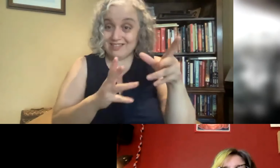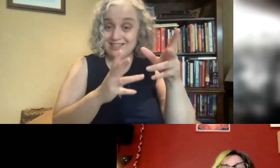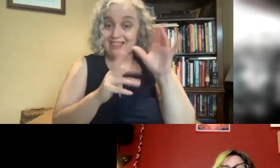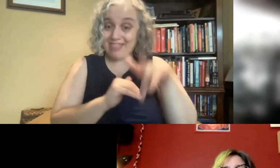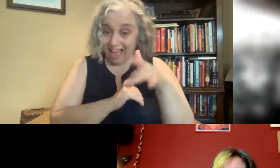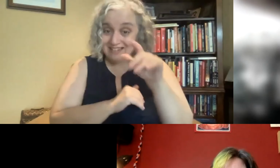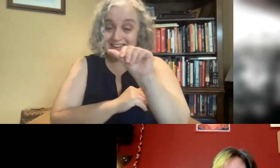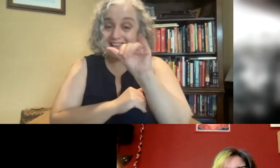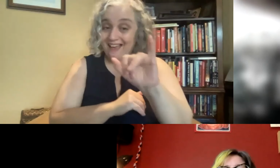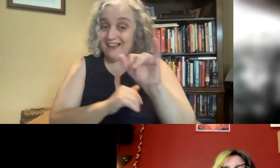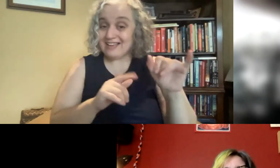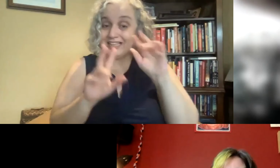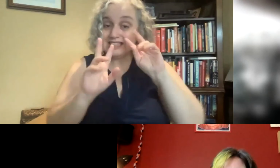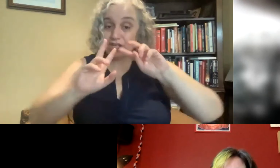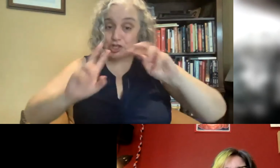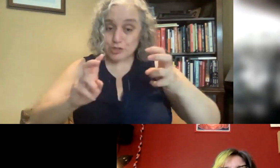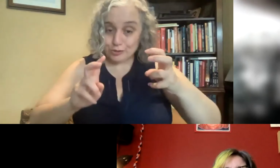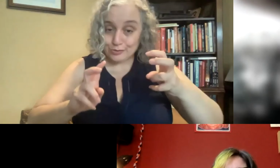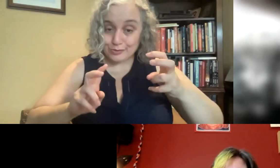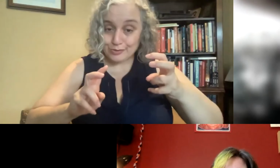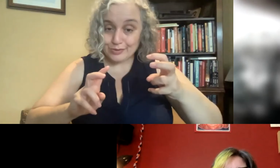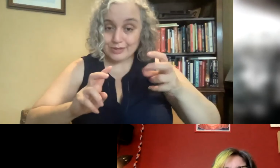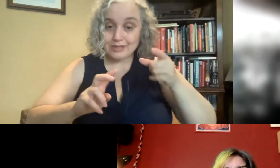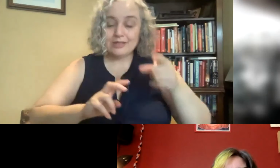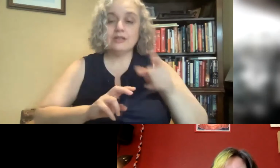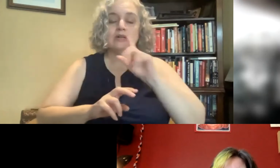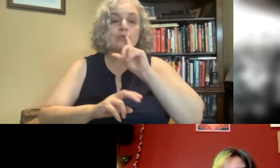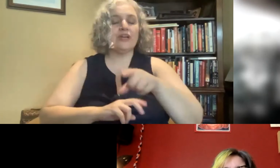Not just how the data is collected,